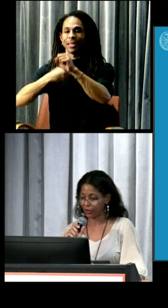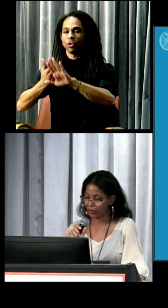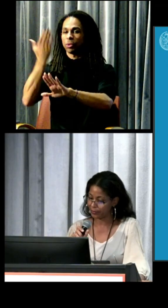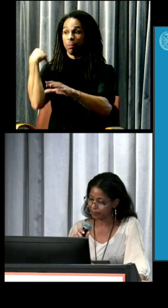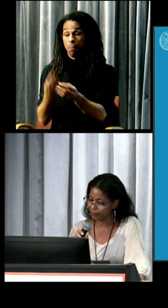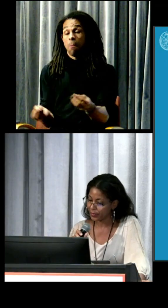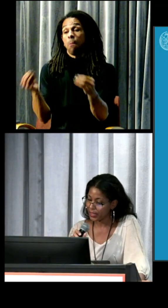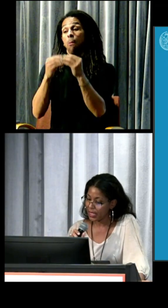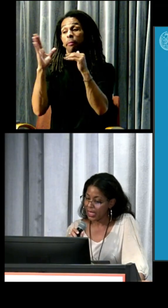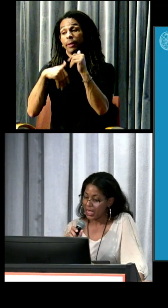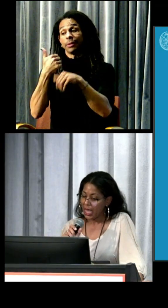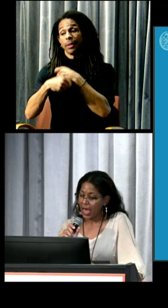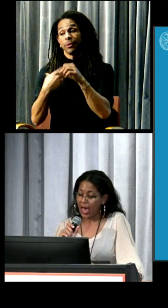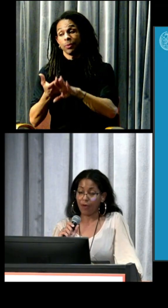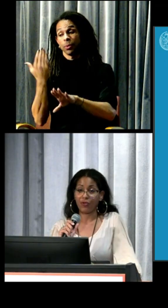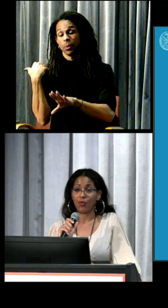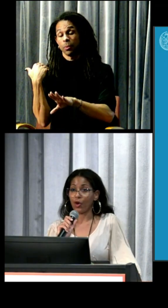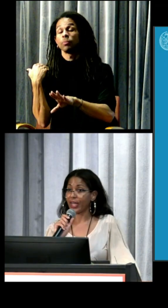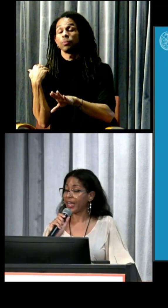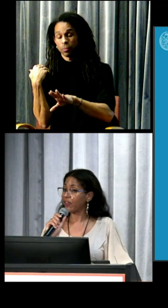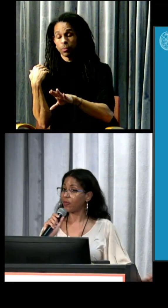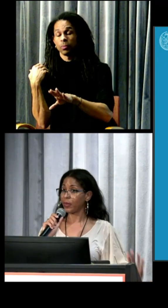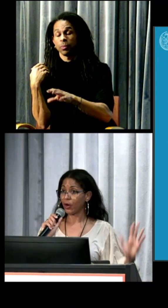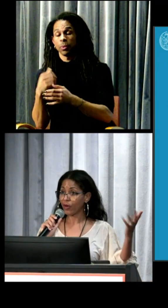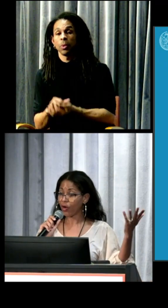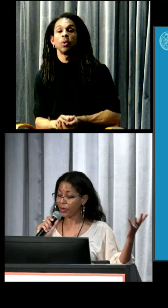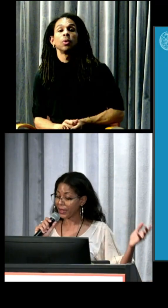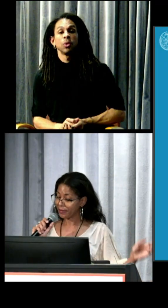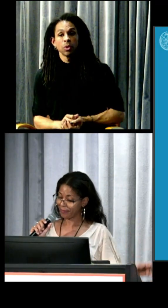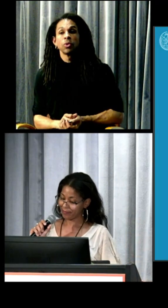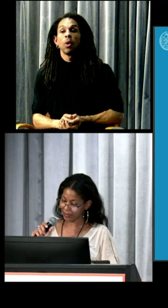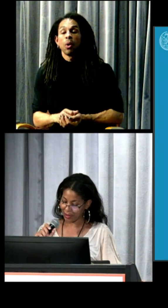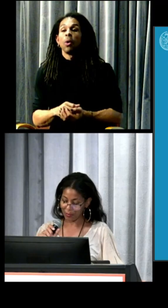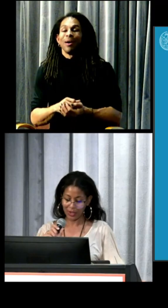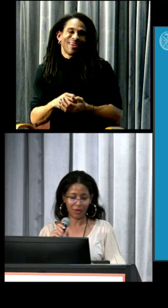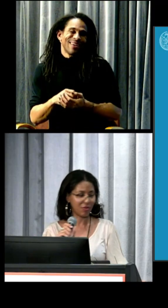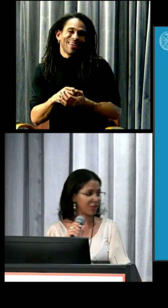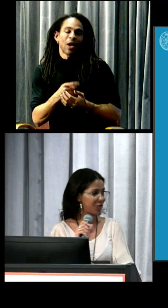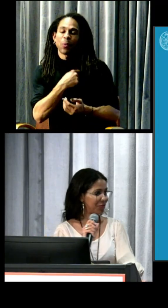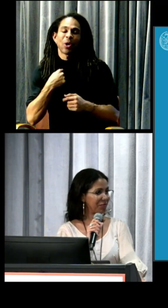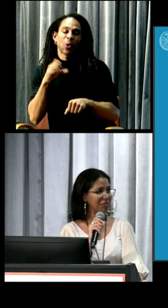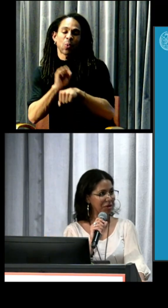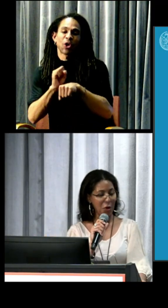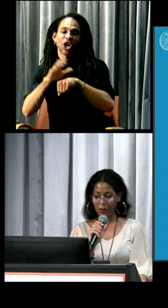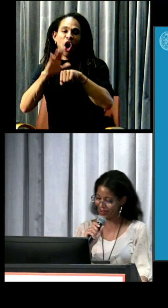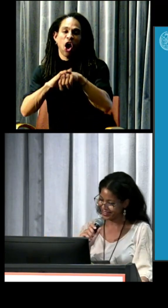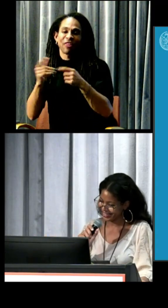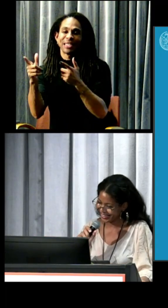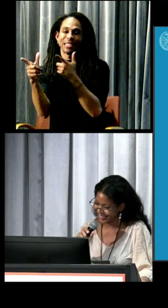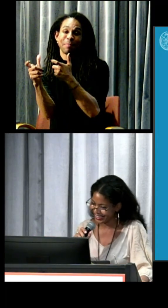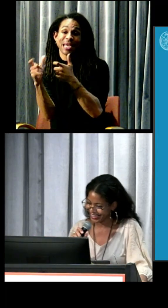survey data, and this is something that our contact at this organization just didn't quite feel comfortable with.